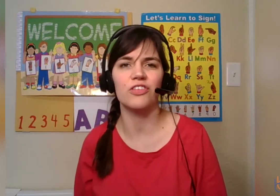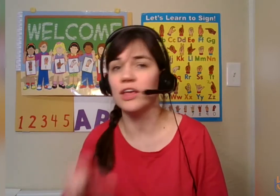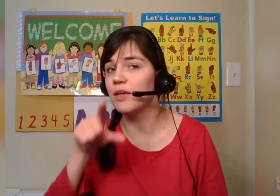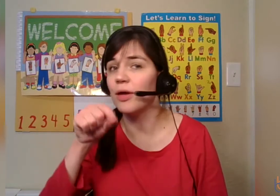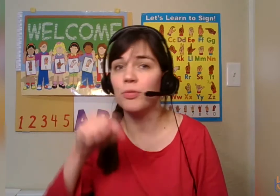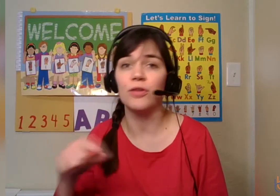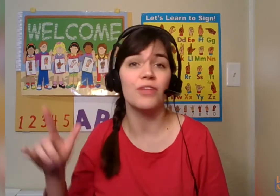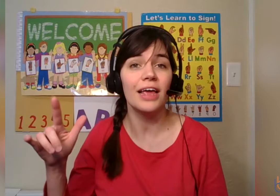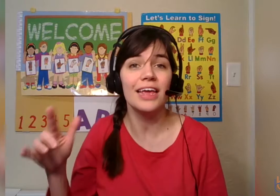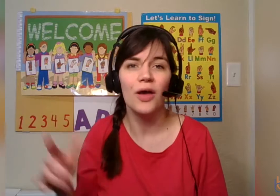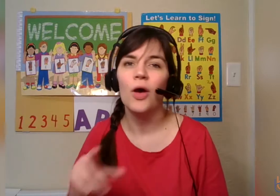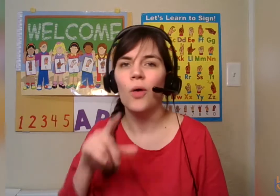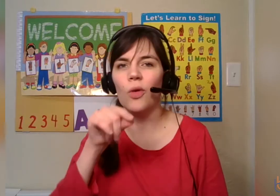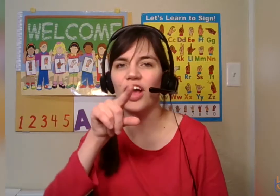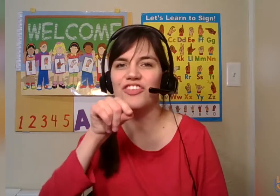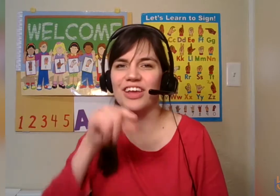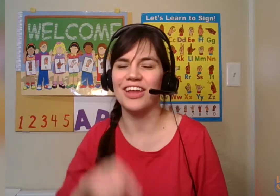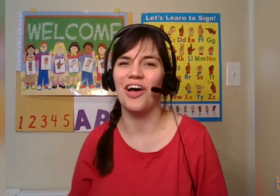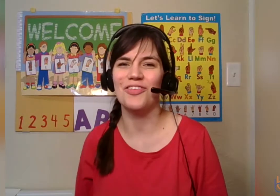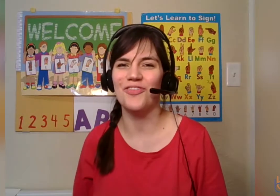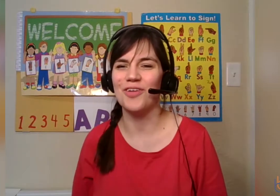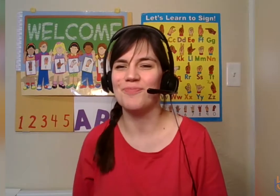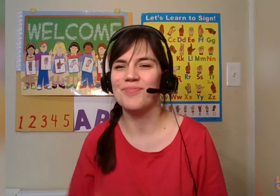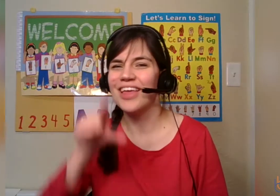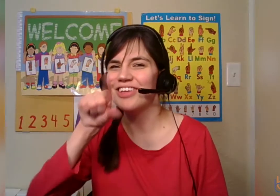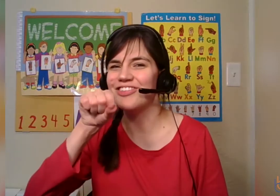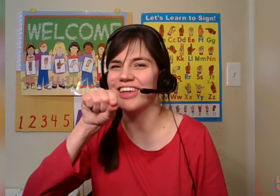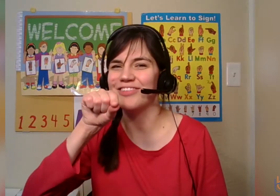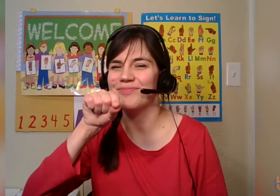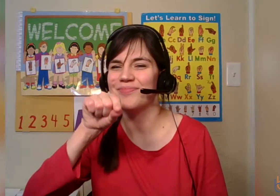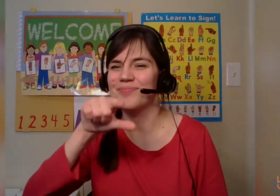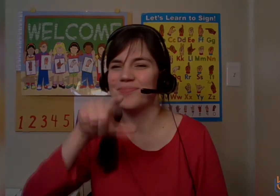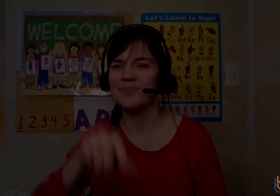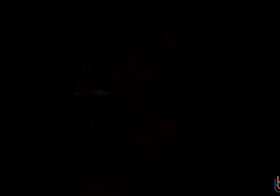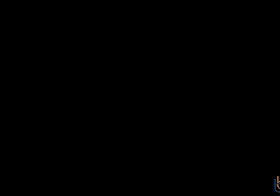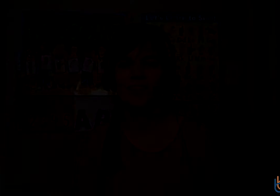just talking about a bird flying or a chicken on a farm. Chicken.